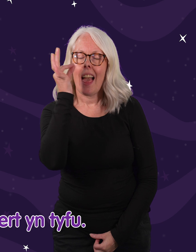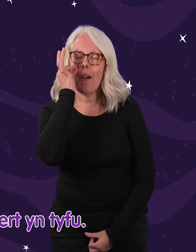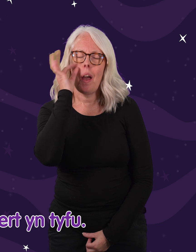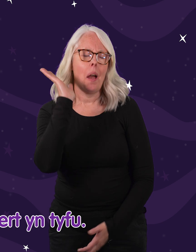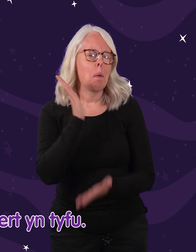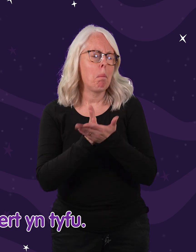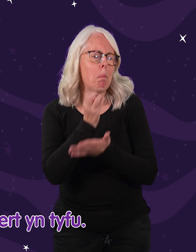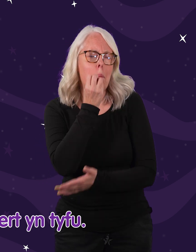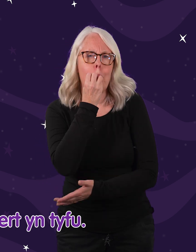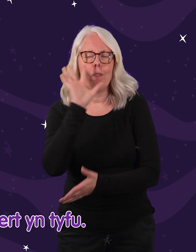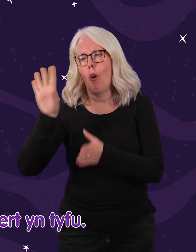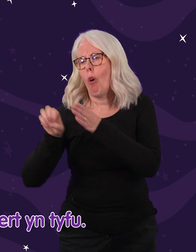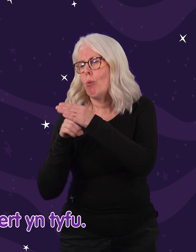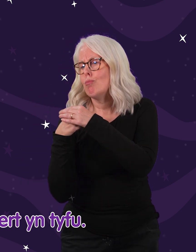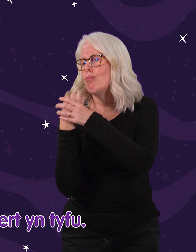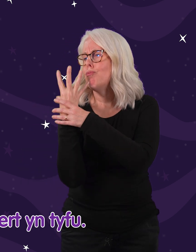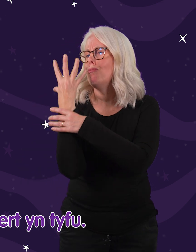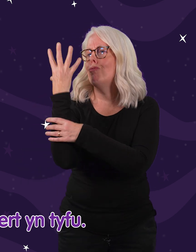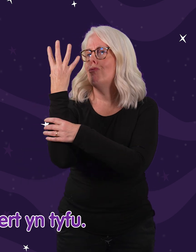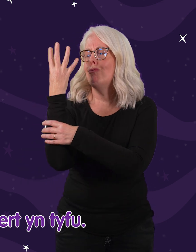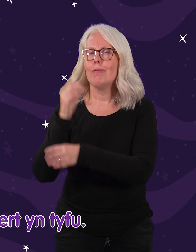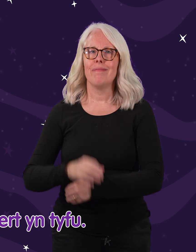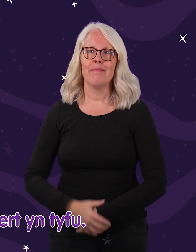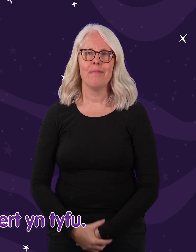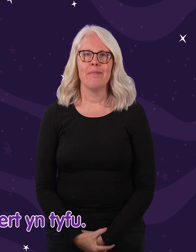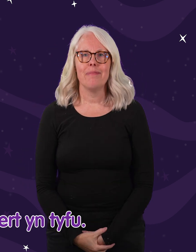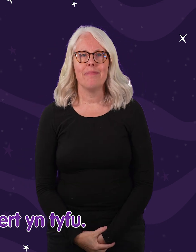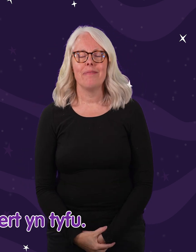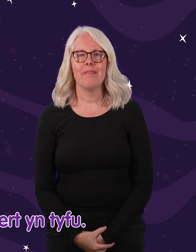A pretty flower will grow.